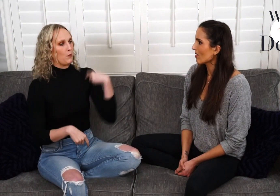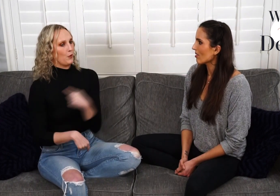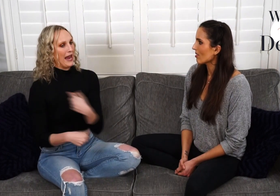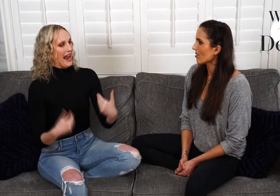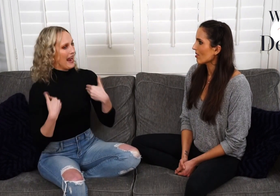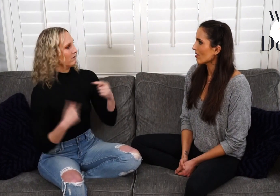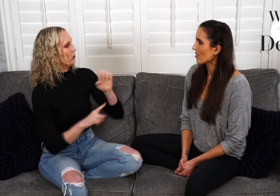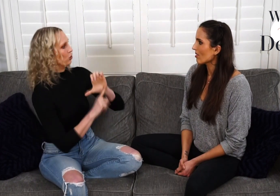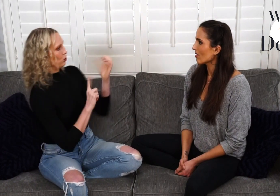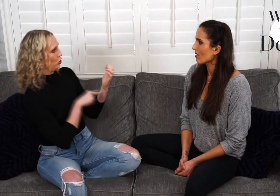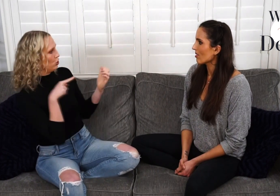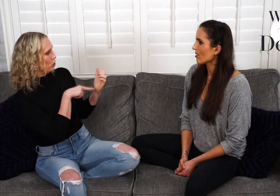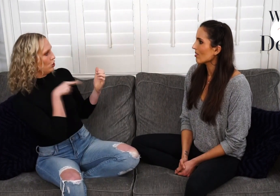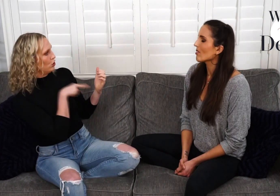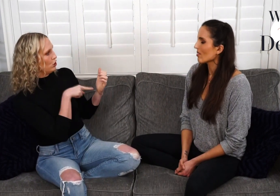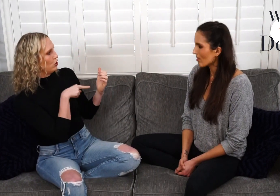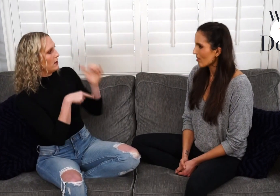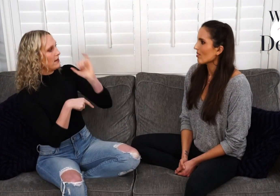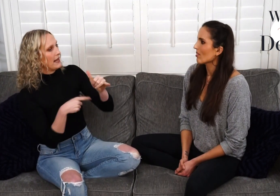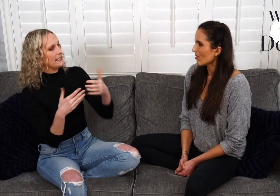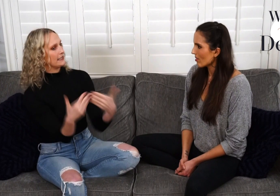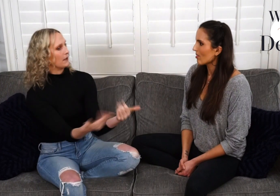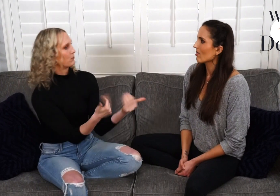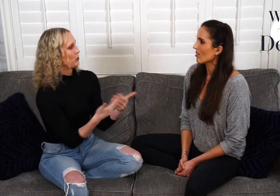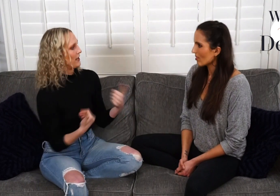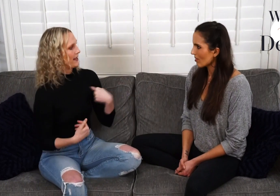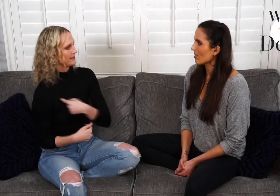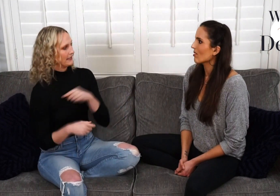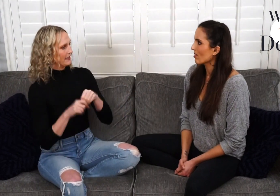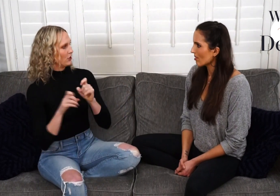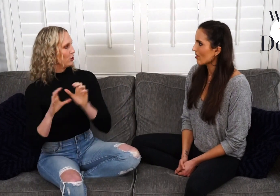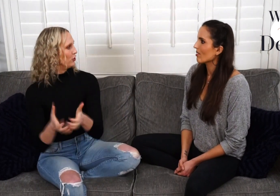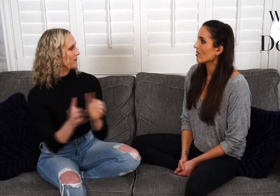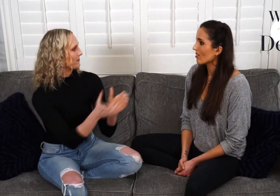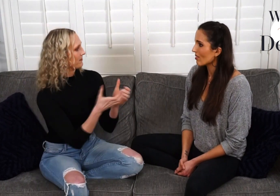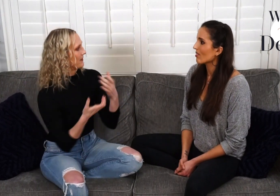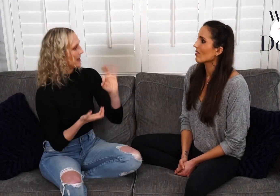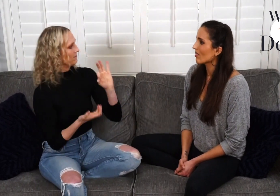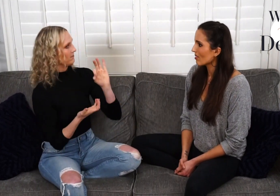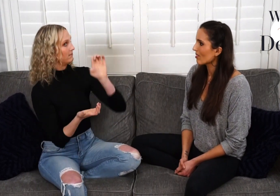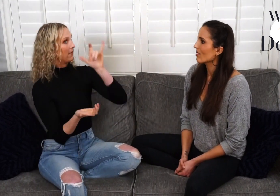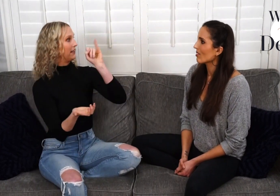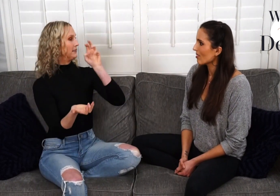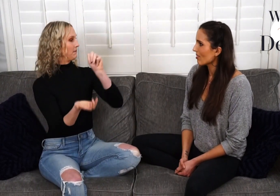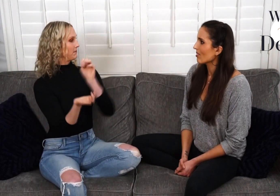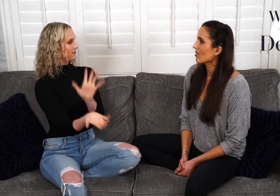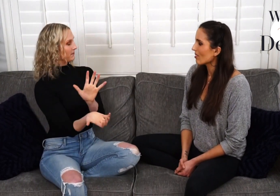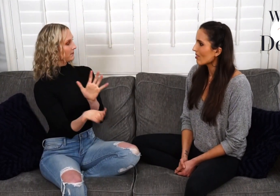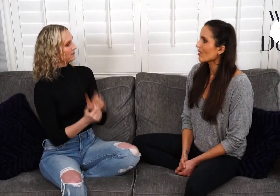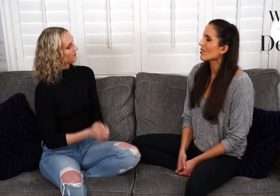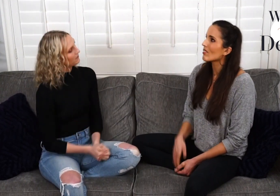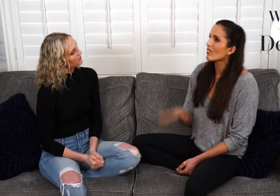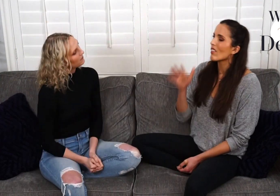because we have a culture that separates us into different categories of elitism.